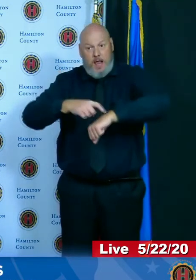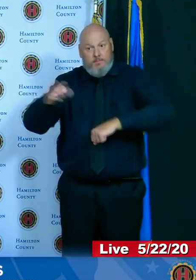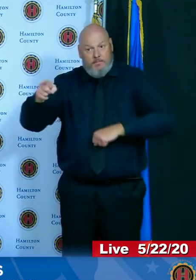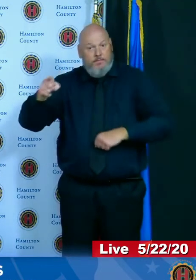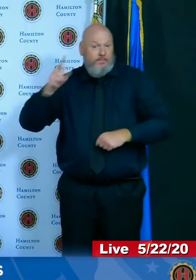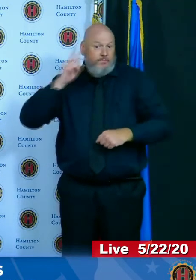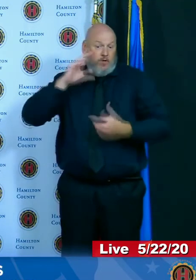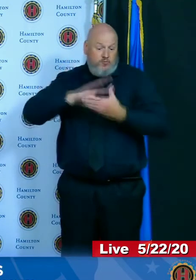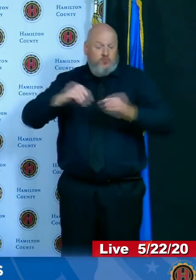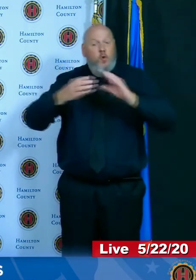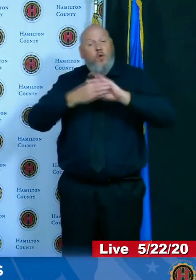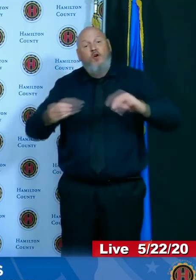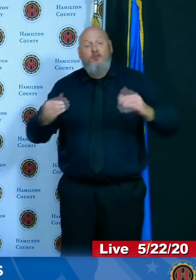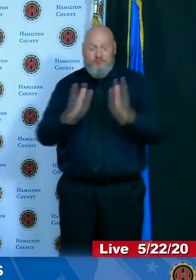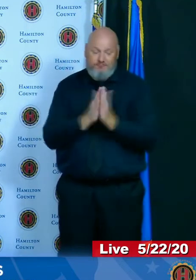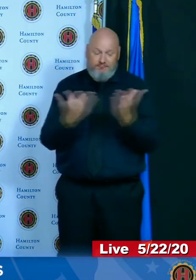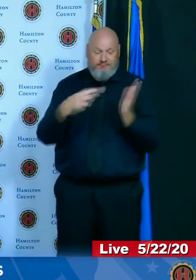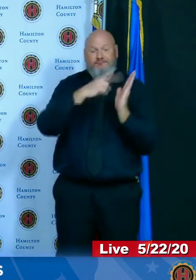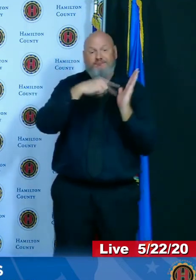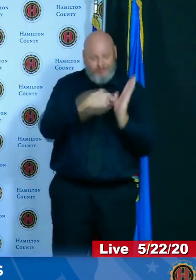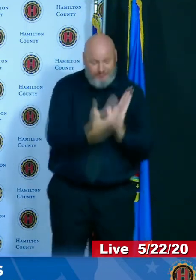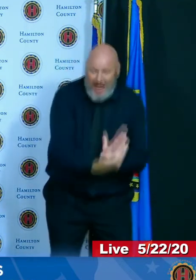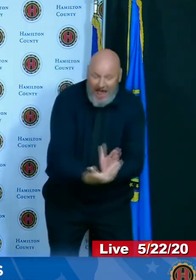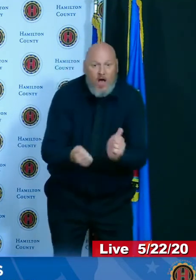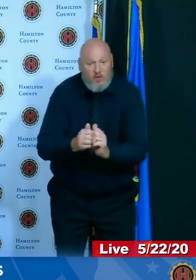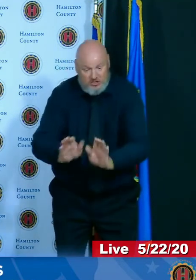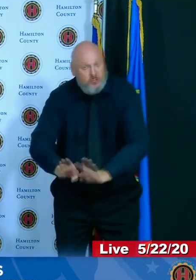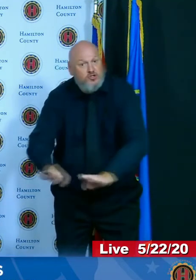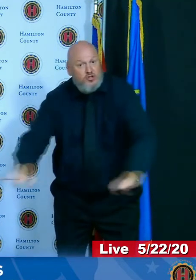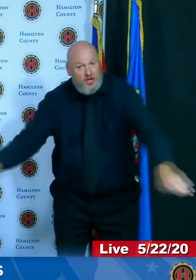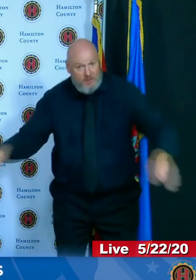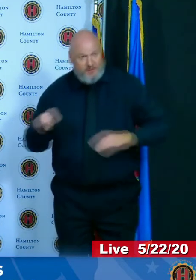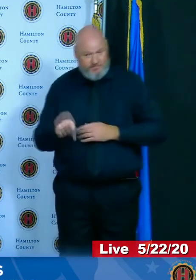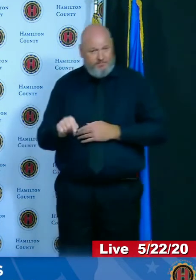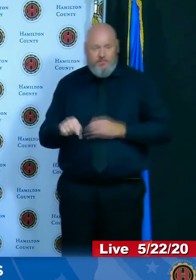a library resource thank you to the libraries for providing that information